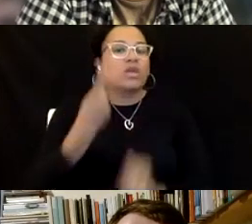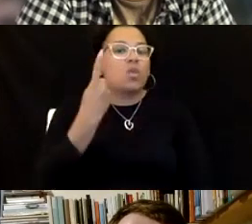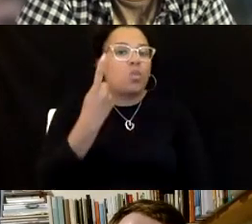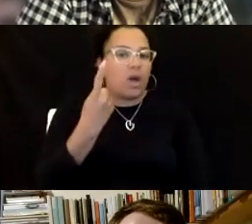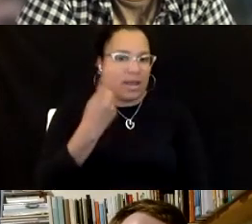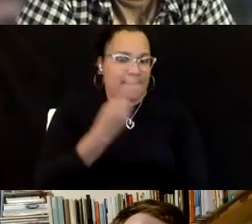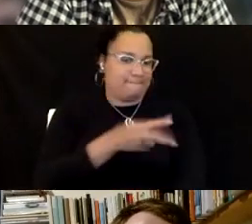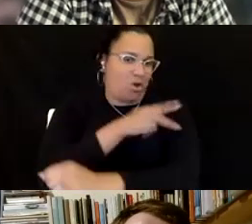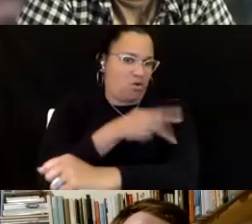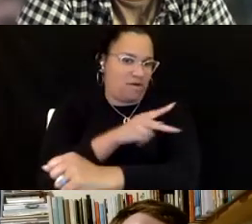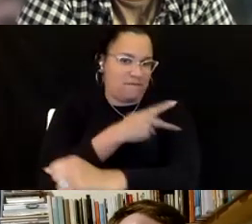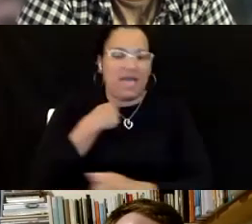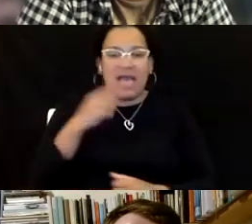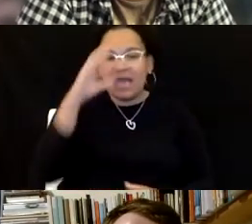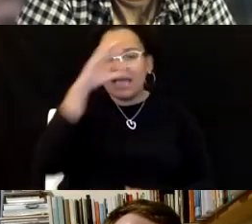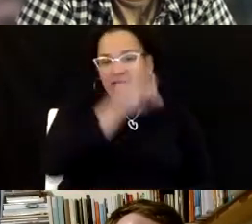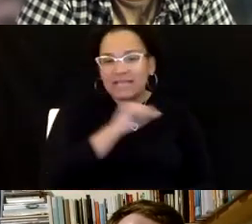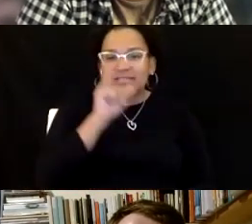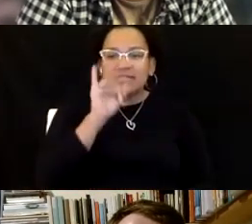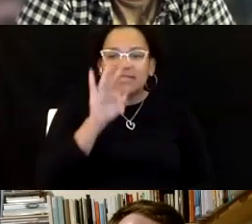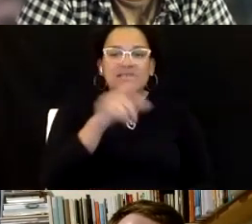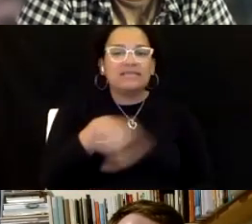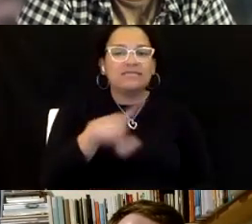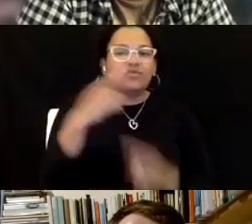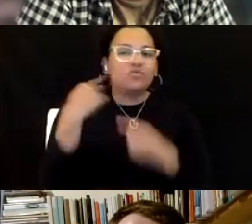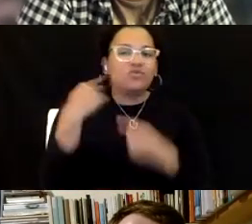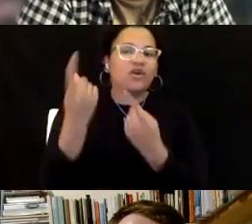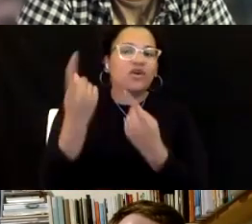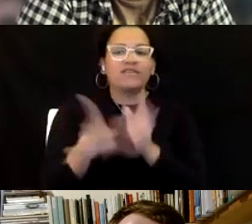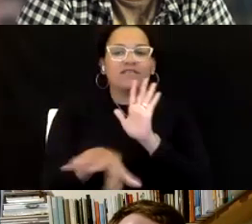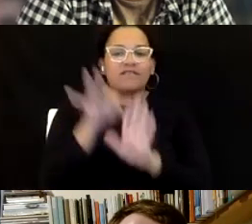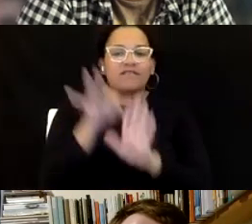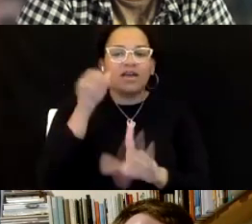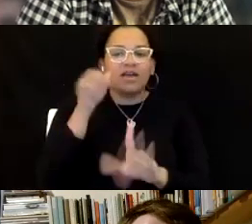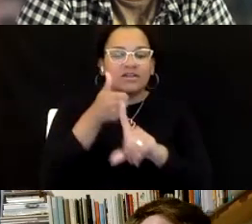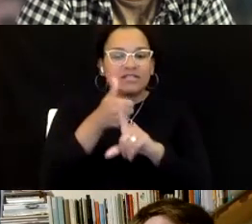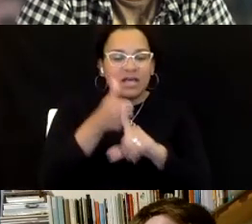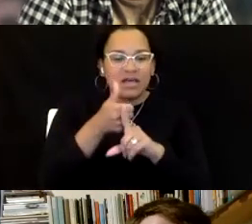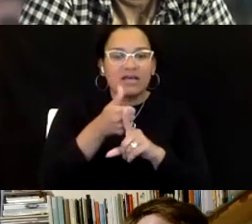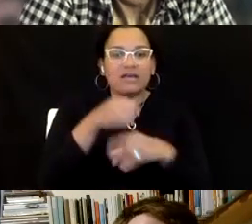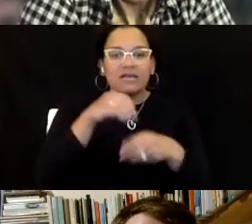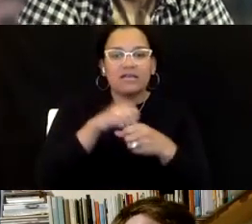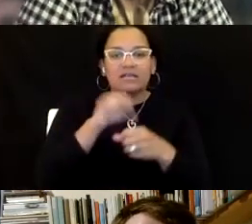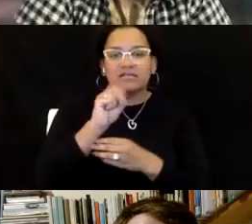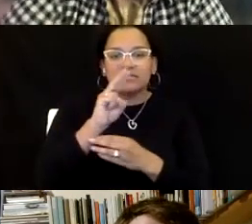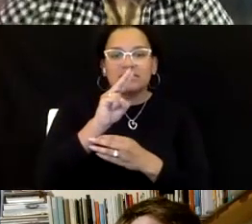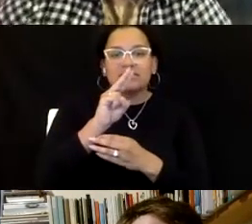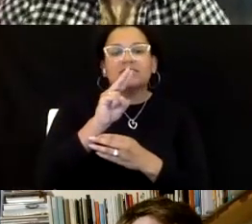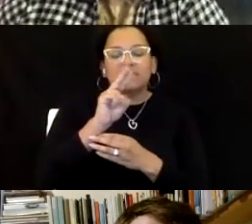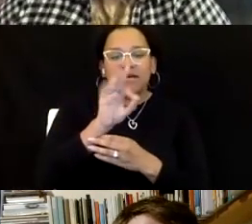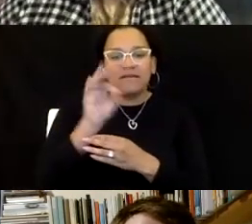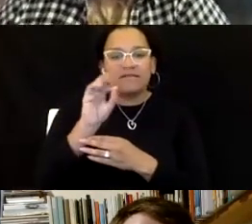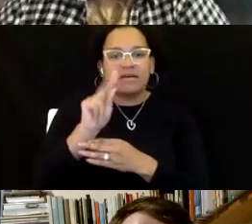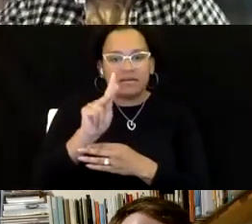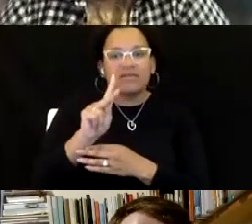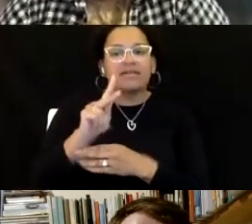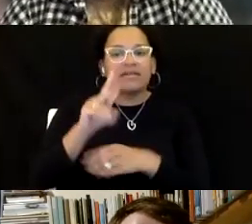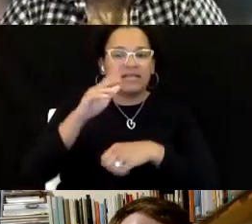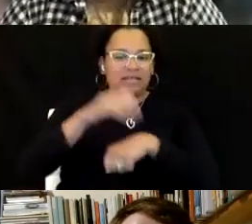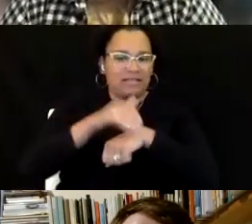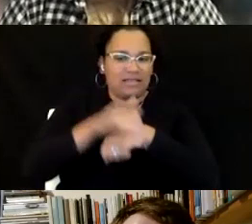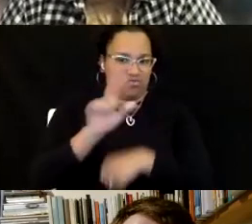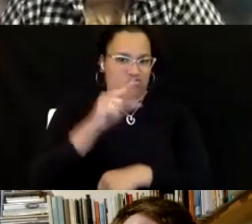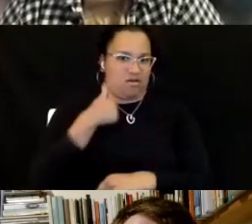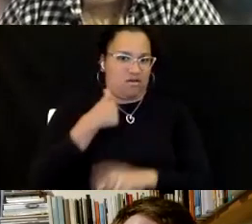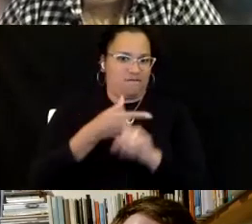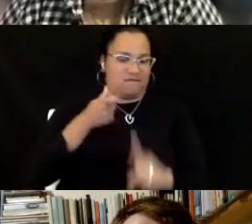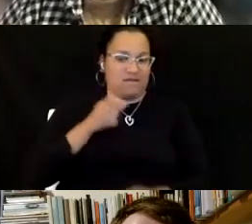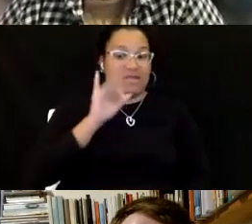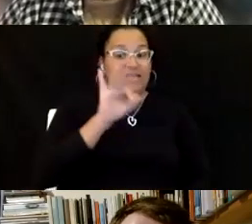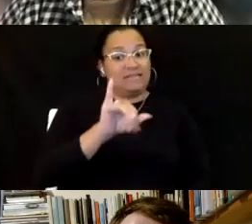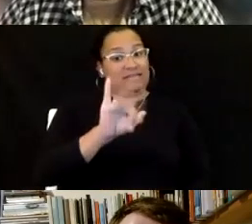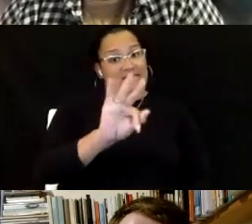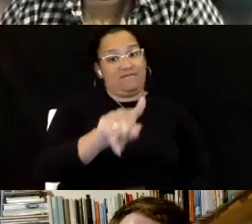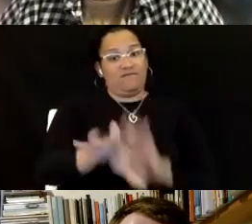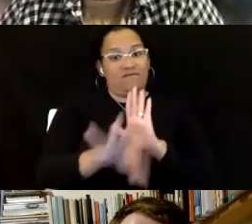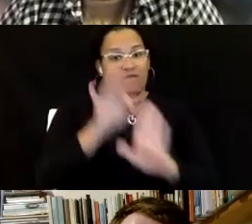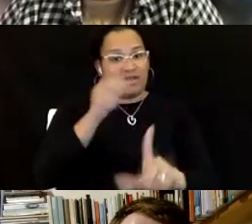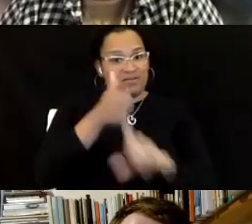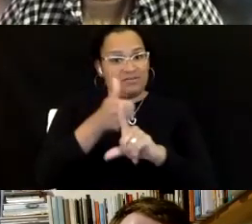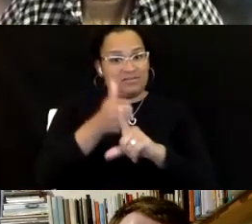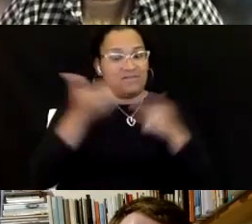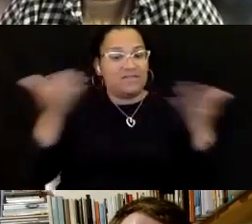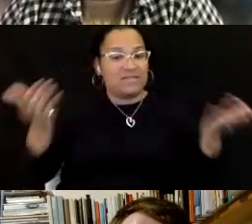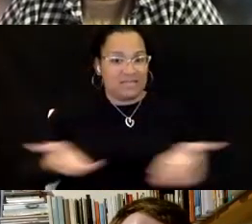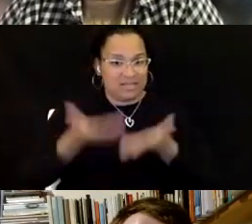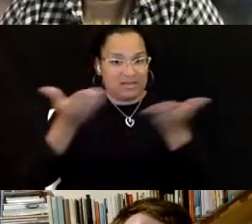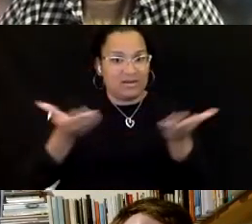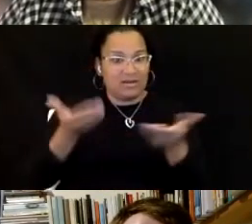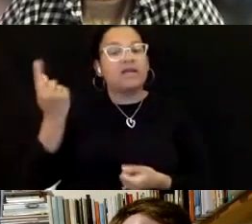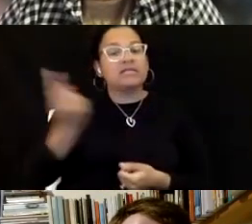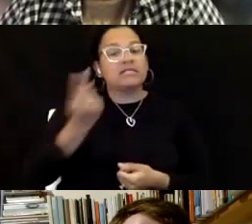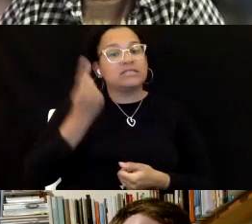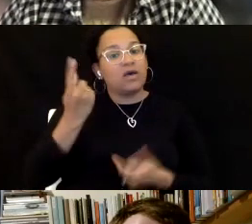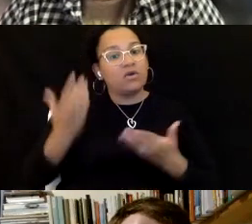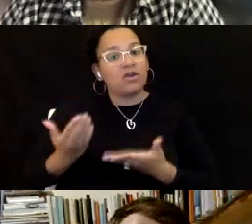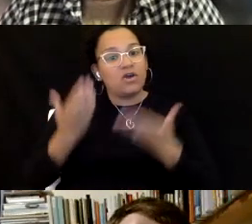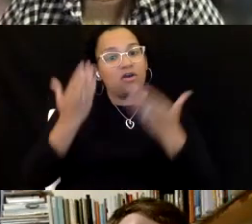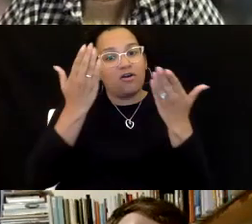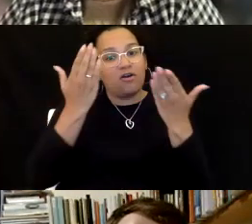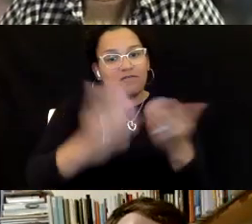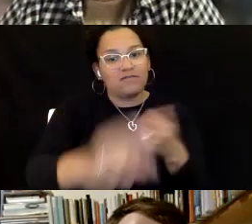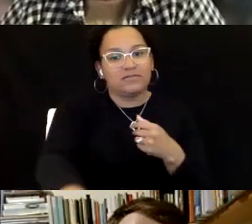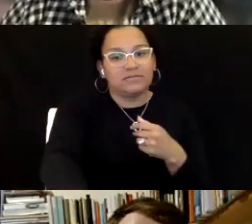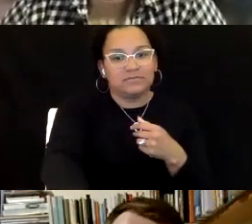Karl Knights (he/him): I guess if you ever find yourself in Suffolk England, which is where i'm zooming in from if you ever find yourself here, and someone offers to take you to.